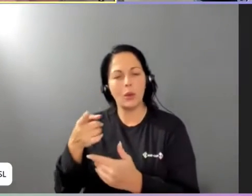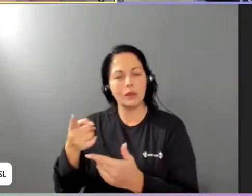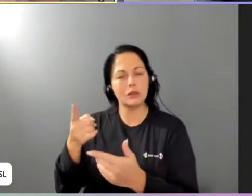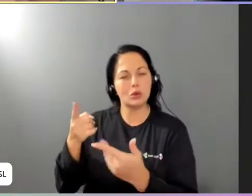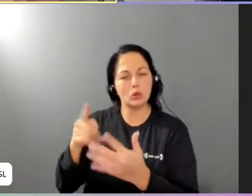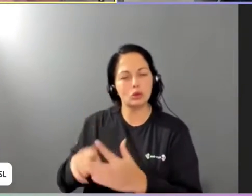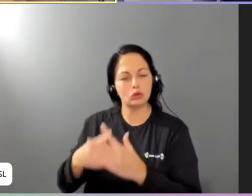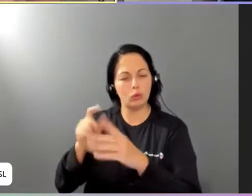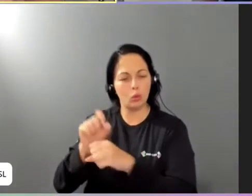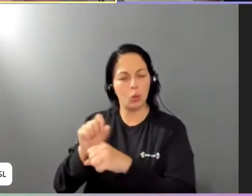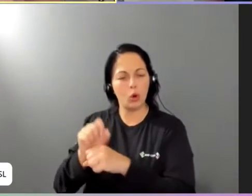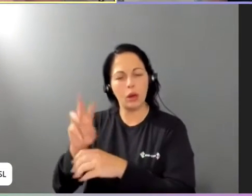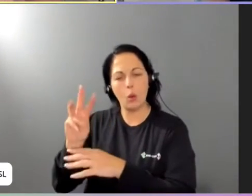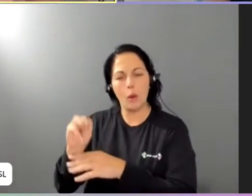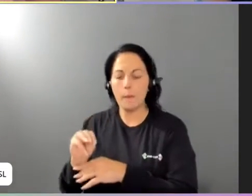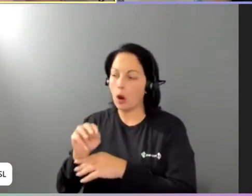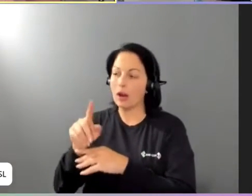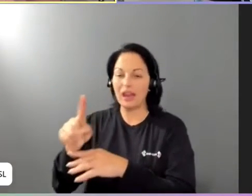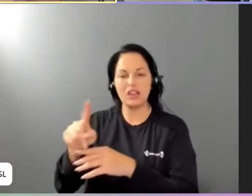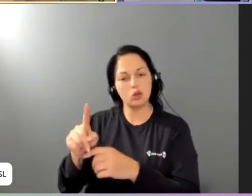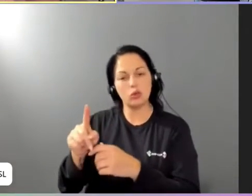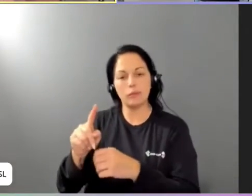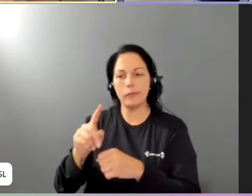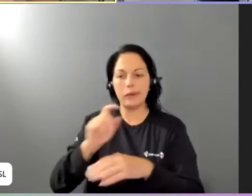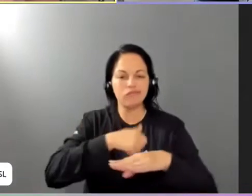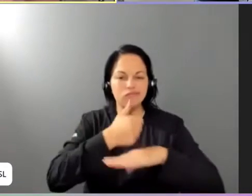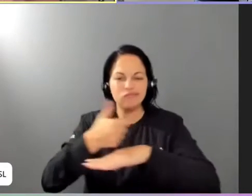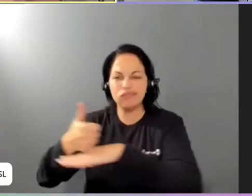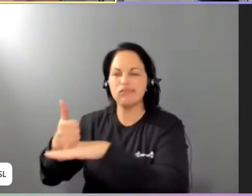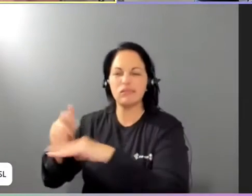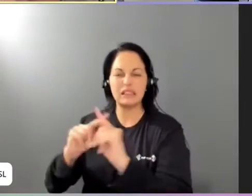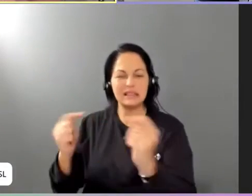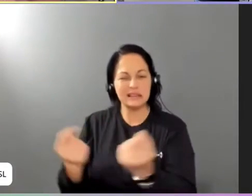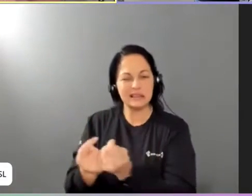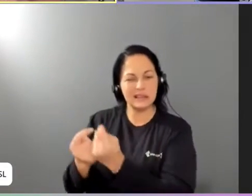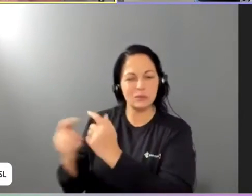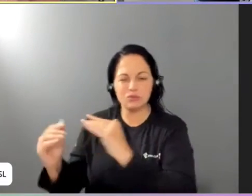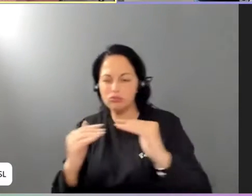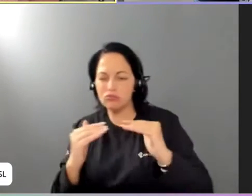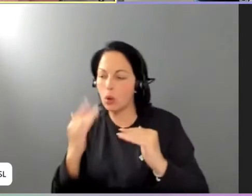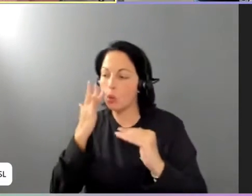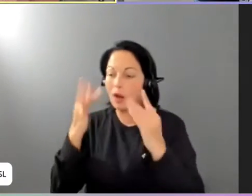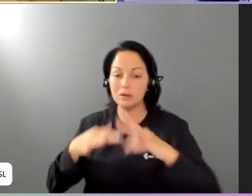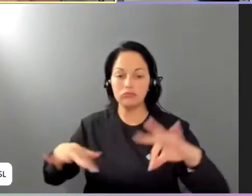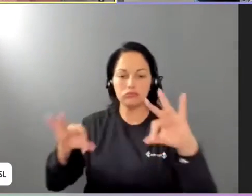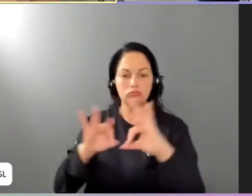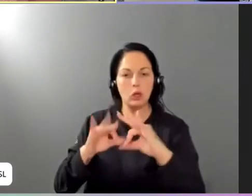use these tools, but can you talk a little bit about why, when you went to Walmart as you've been building out teams